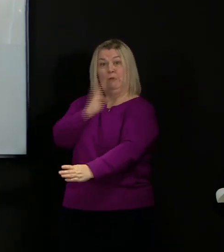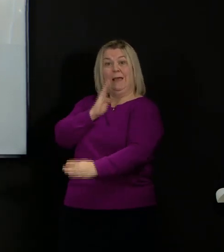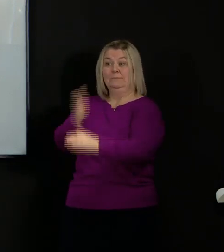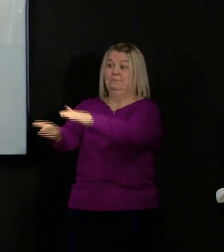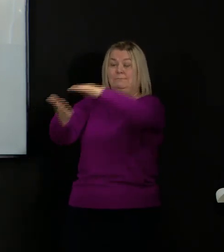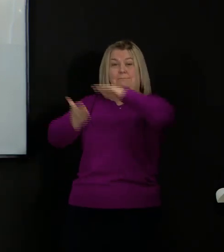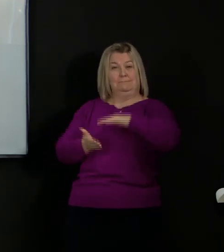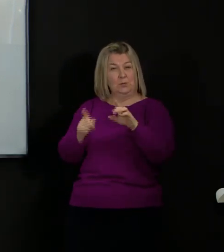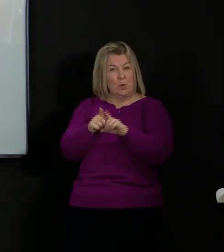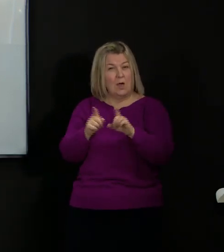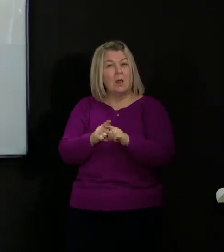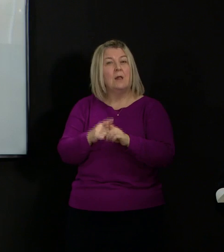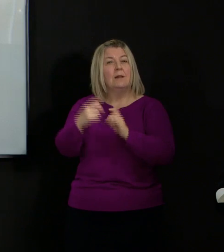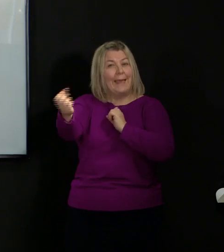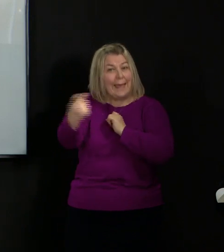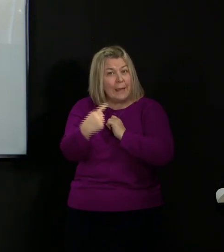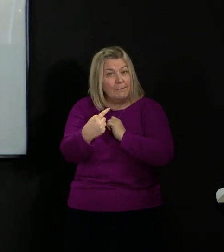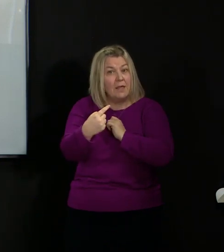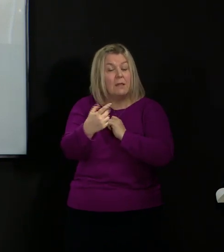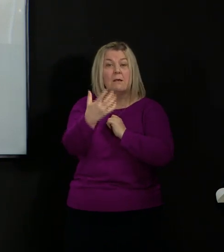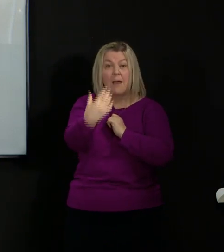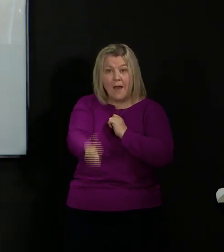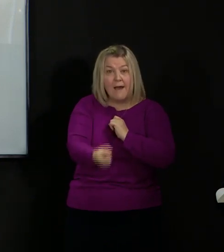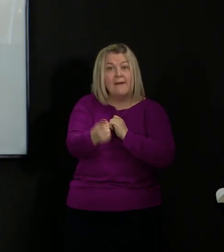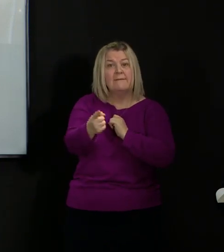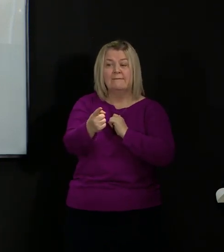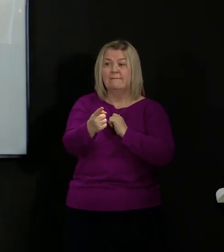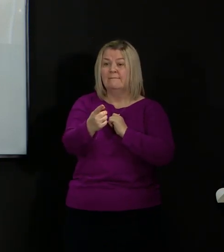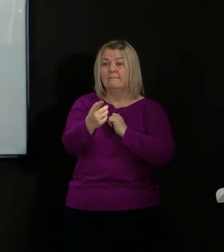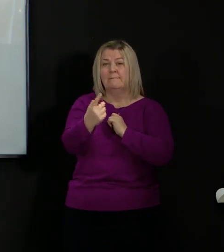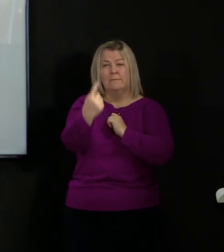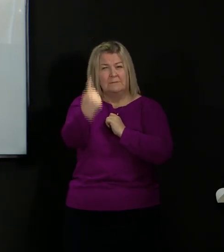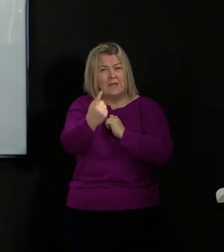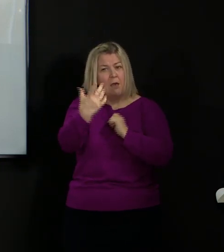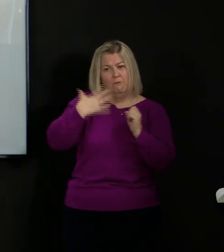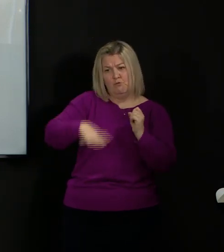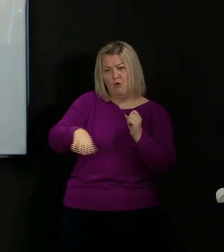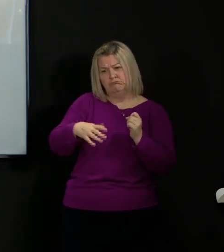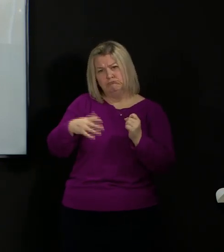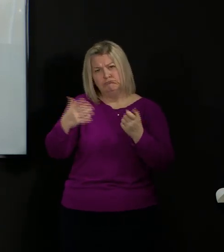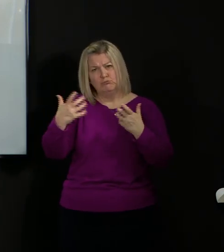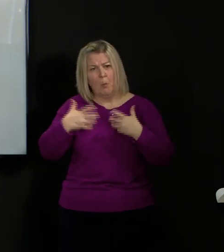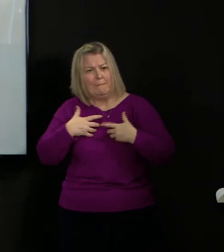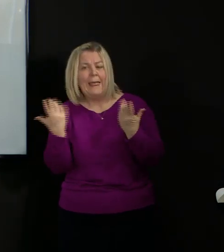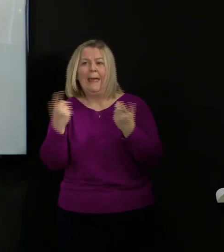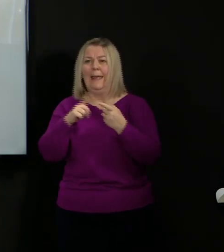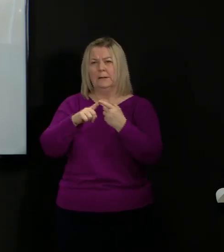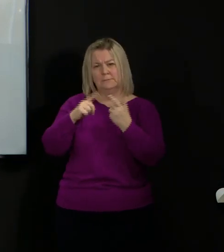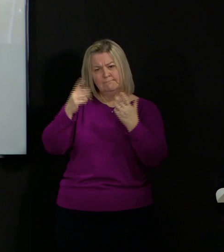address for people to raise individual concerns, it is monitored continuously and it has Ministerial